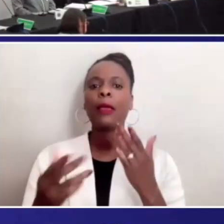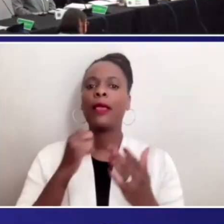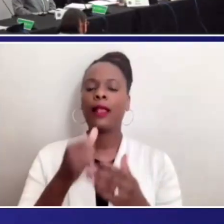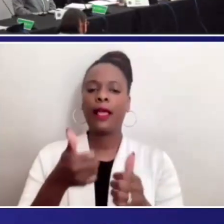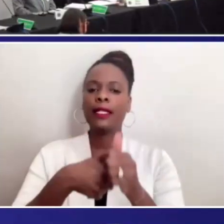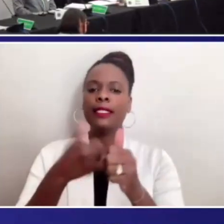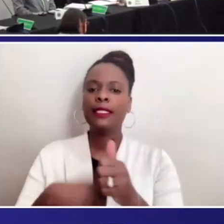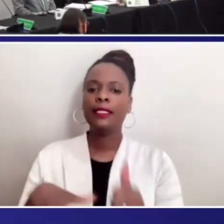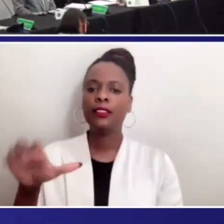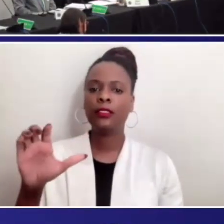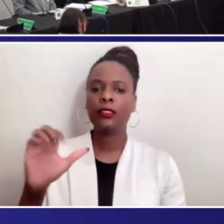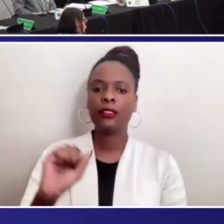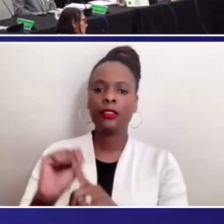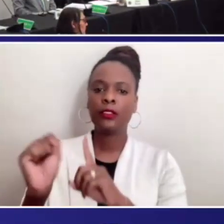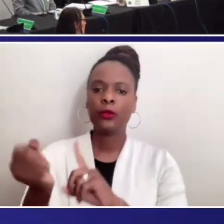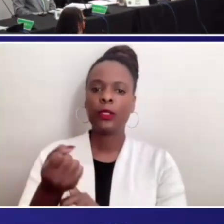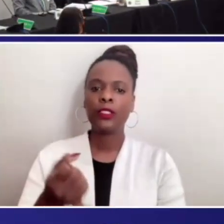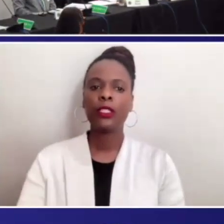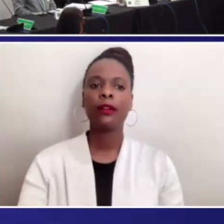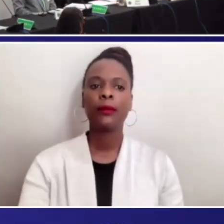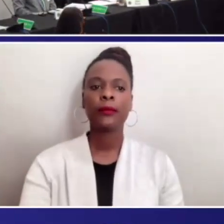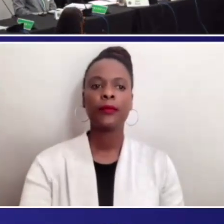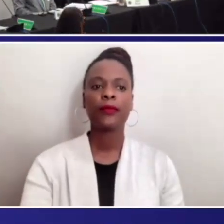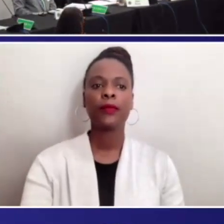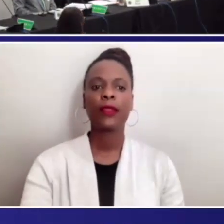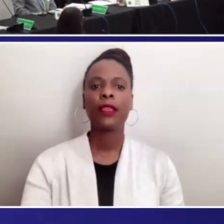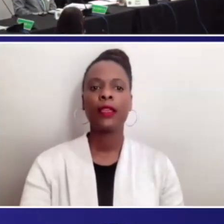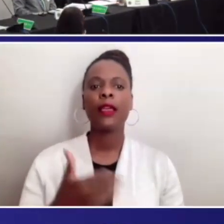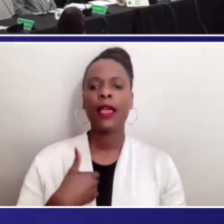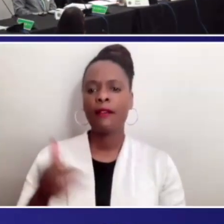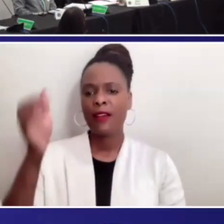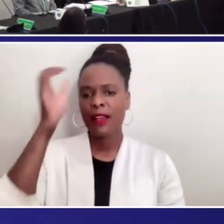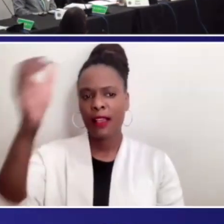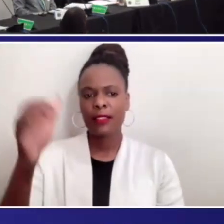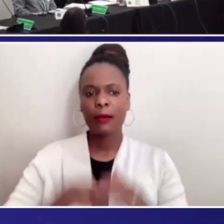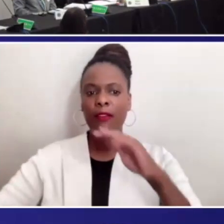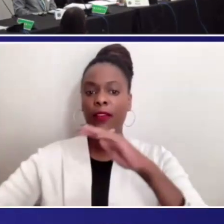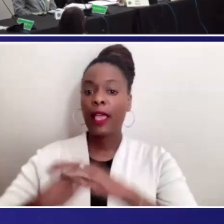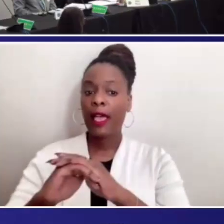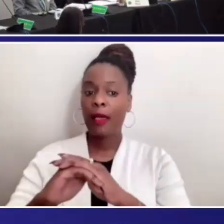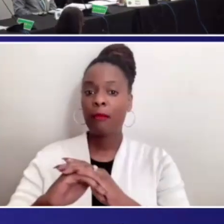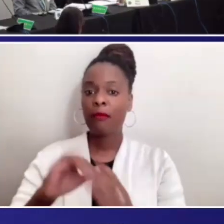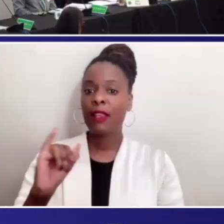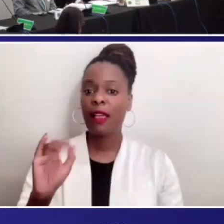is that there's this concept of a cap right, in IBR, that you can't --